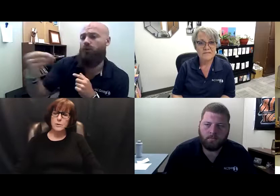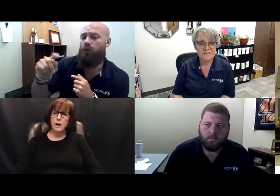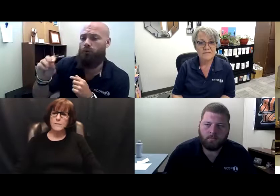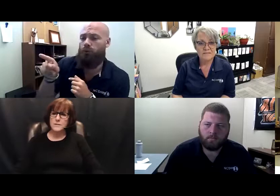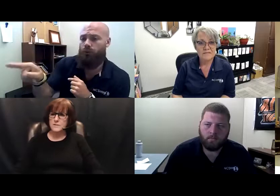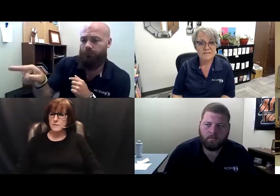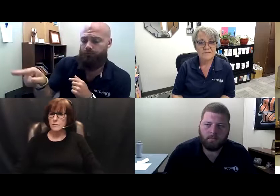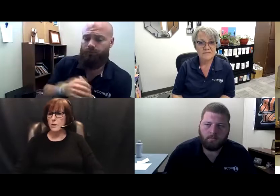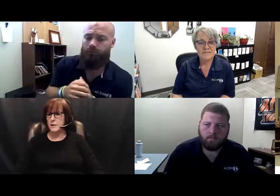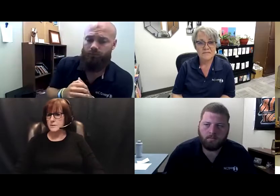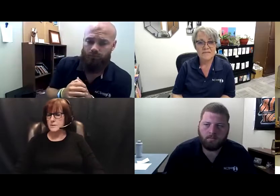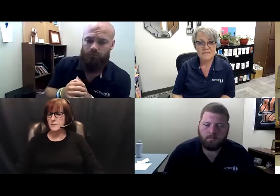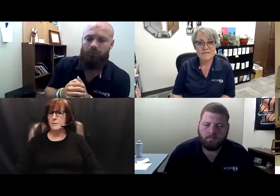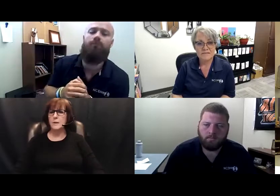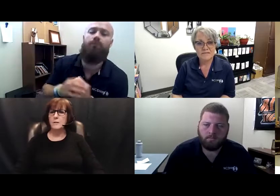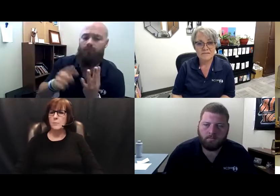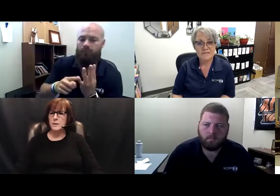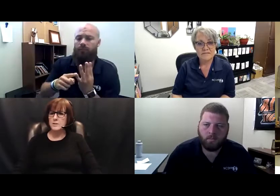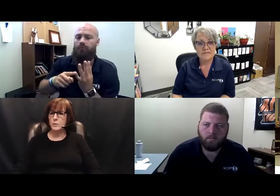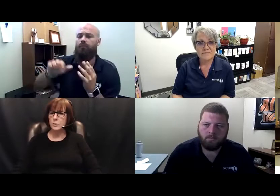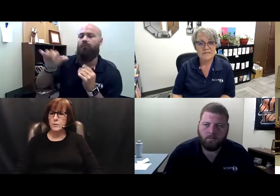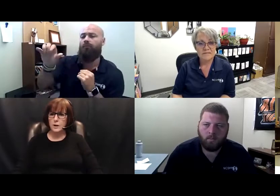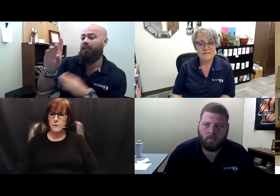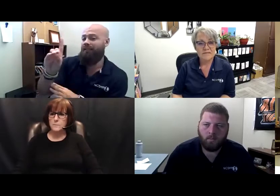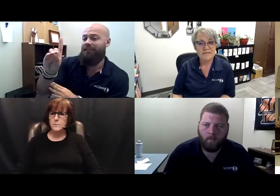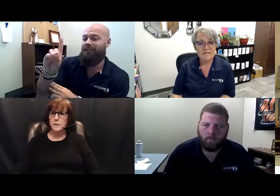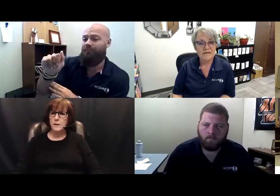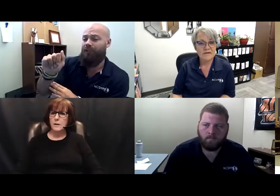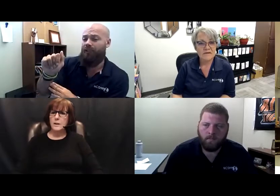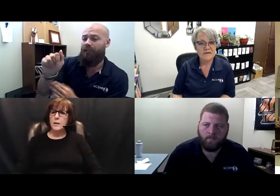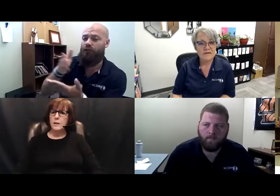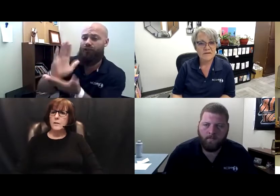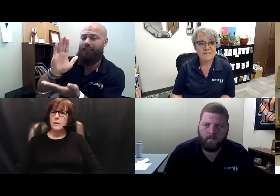office of civil rights. A lot of complaints go through there.